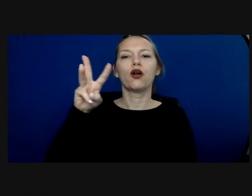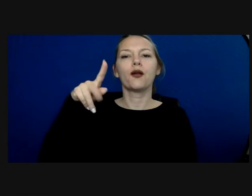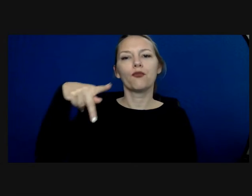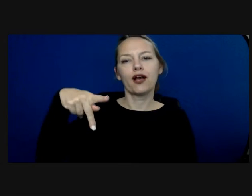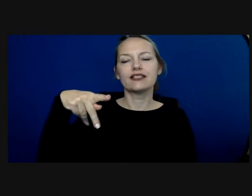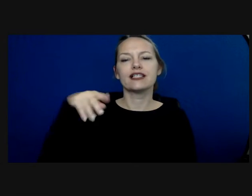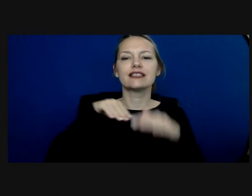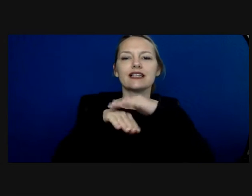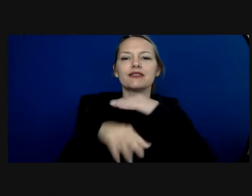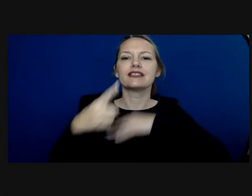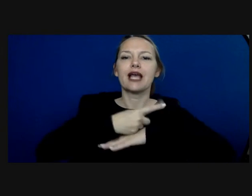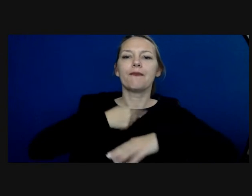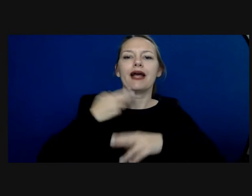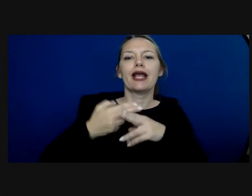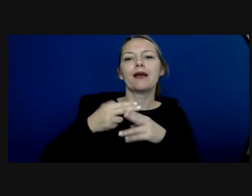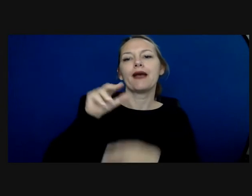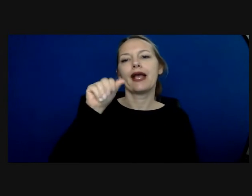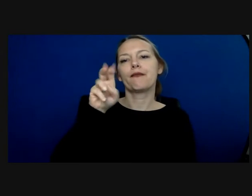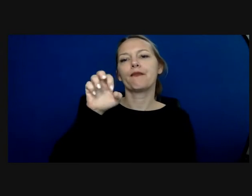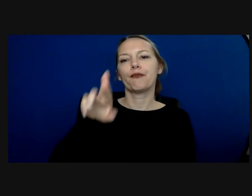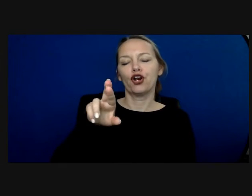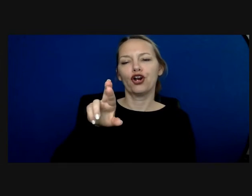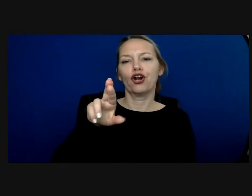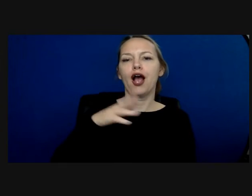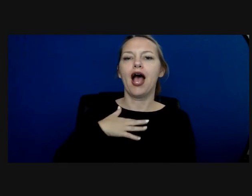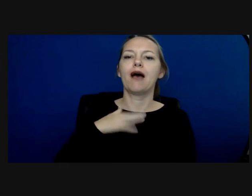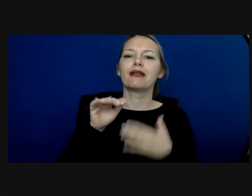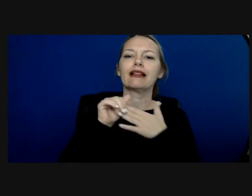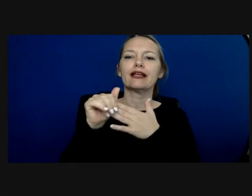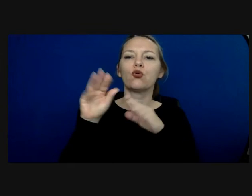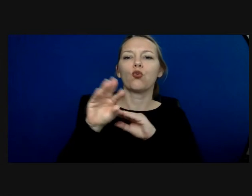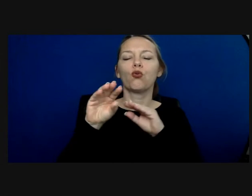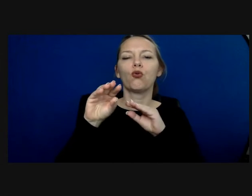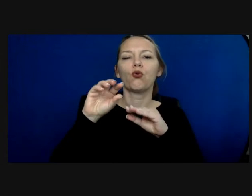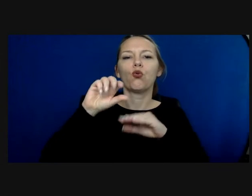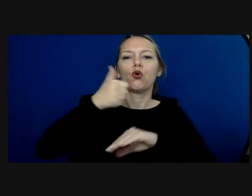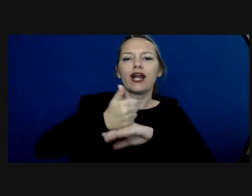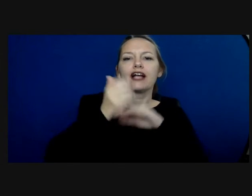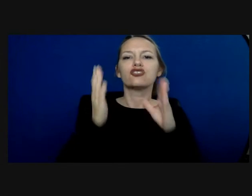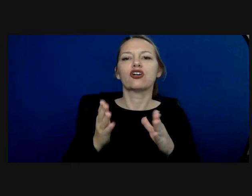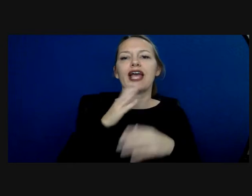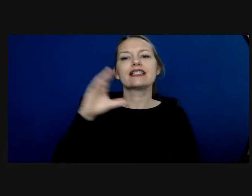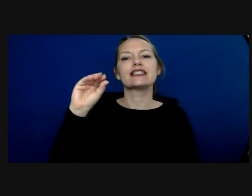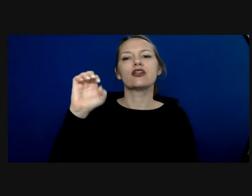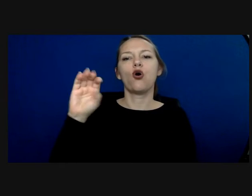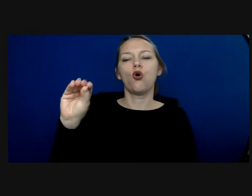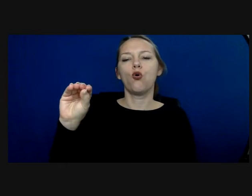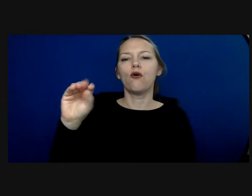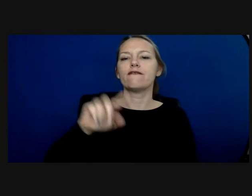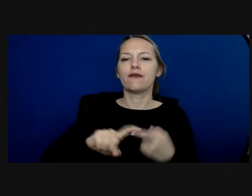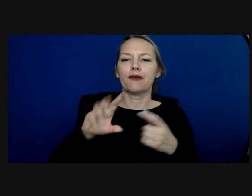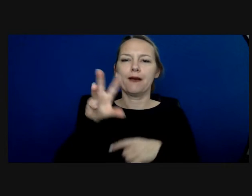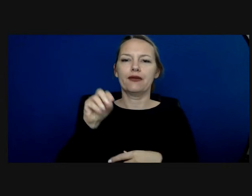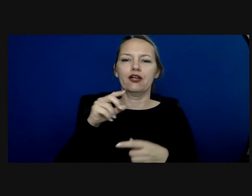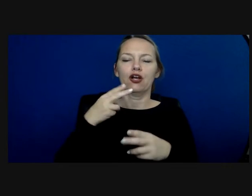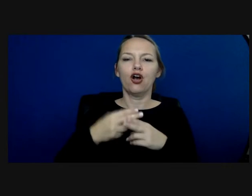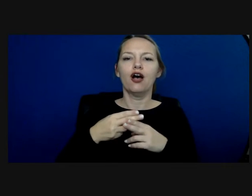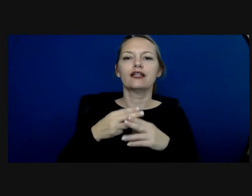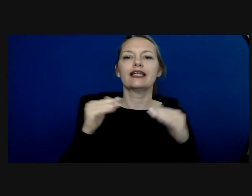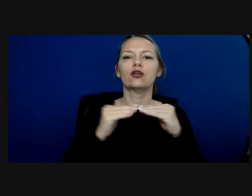I'm one of the lead organizers of WordPress Accessibility Day, and the CEO of a company called Equalize Digital. This session is a lightning round.